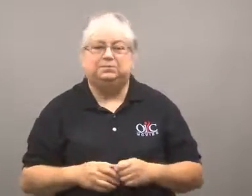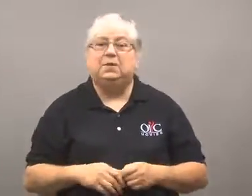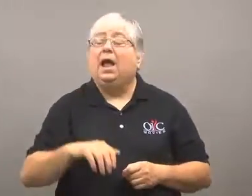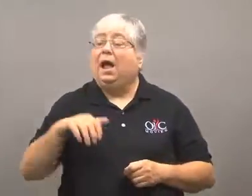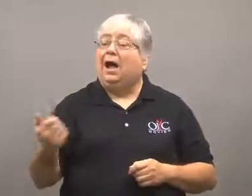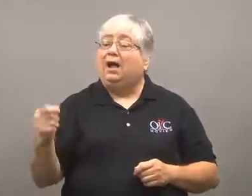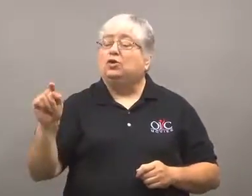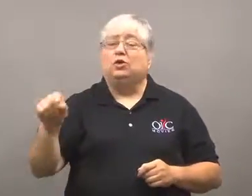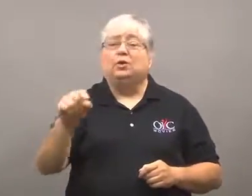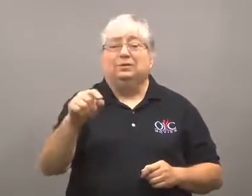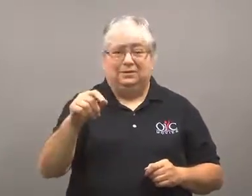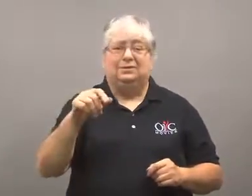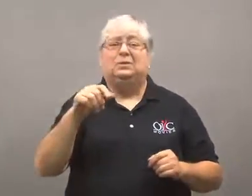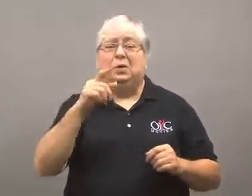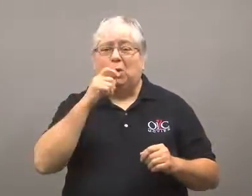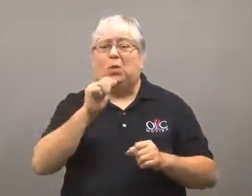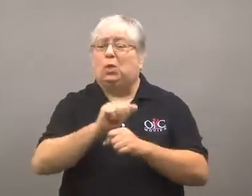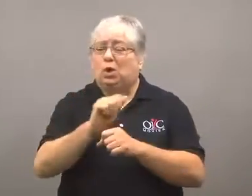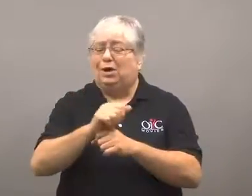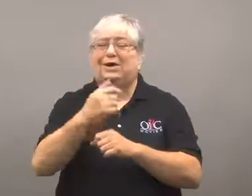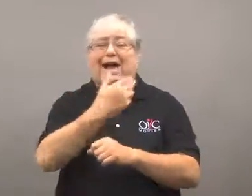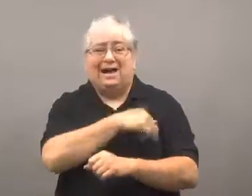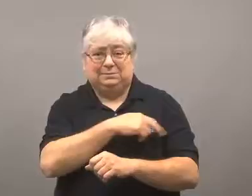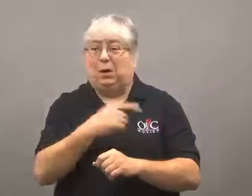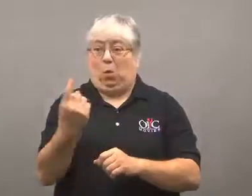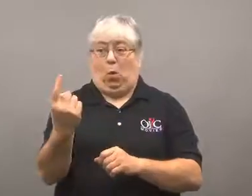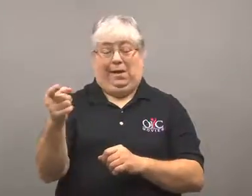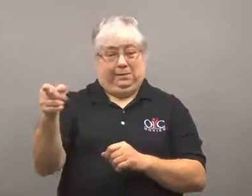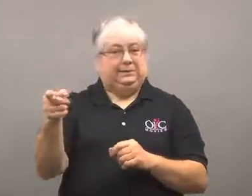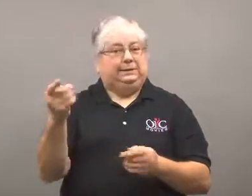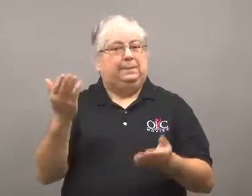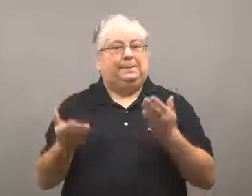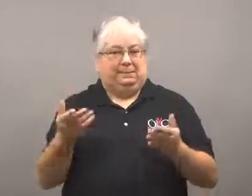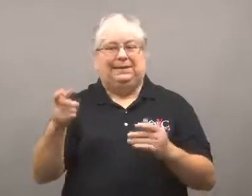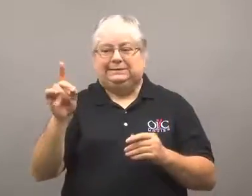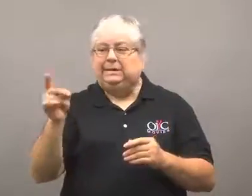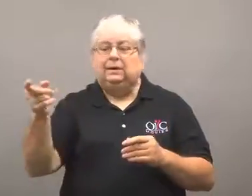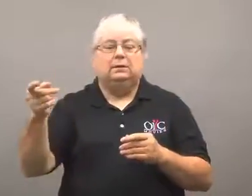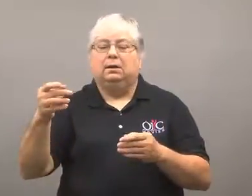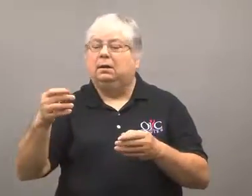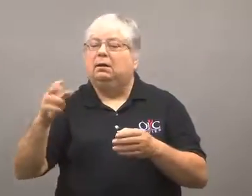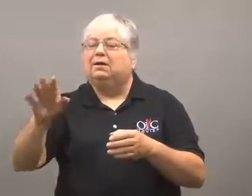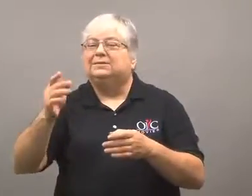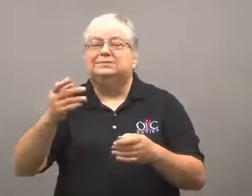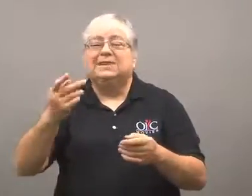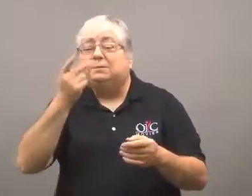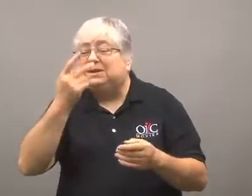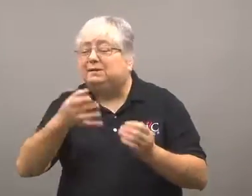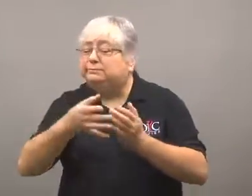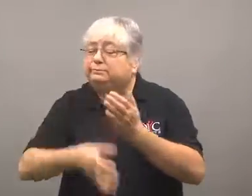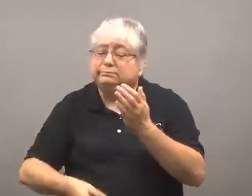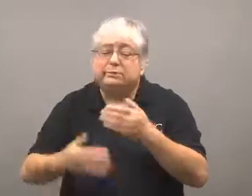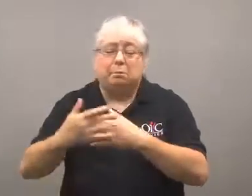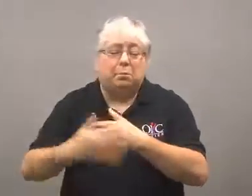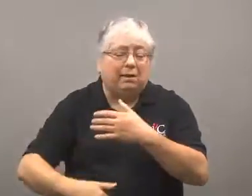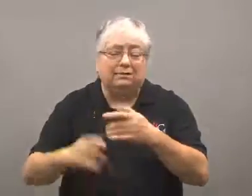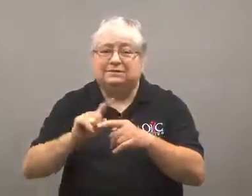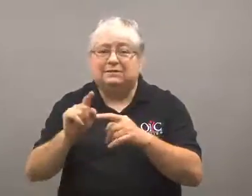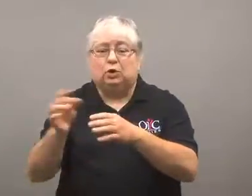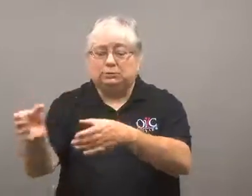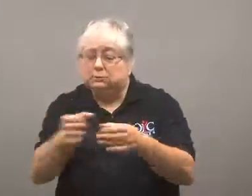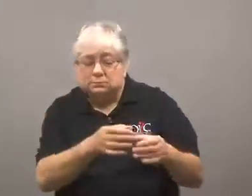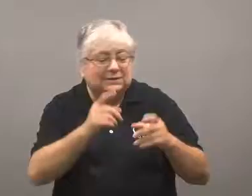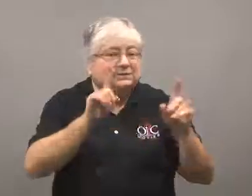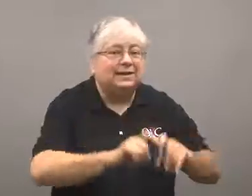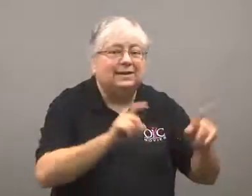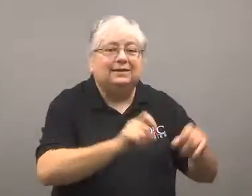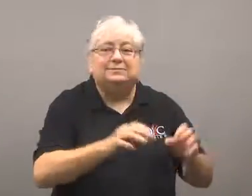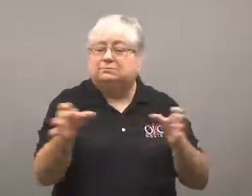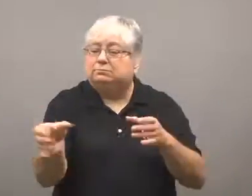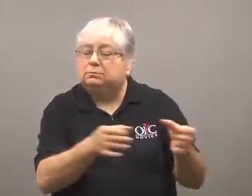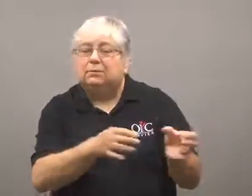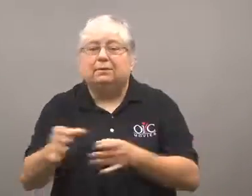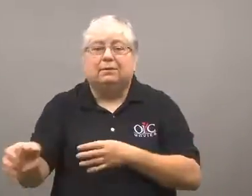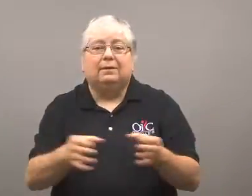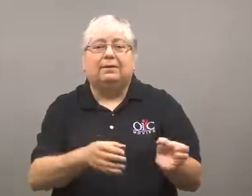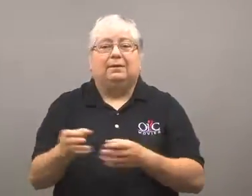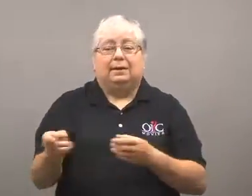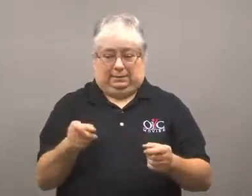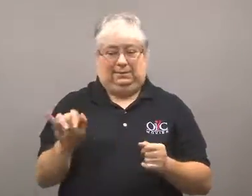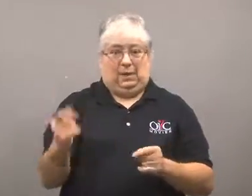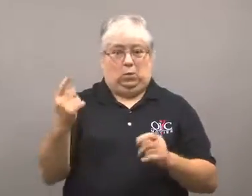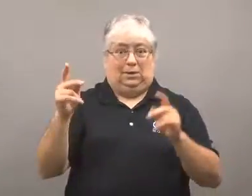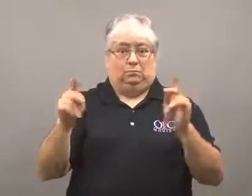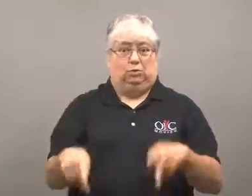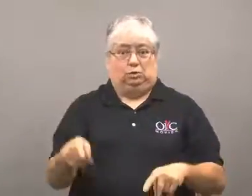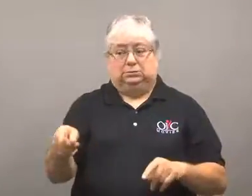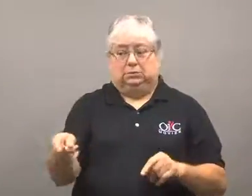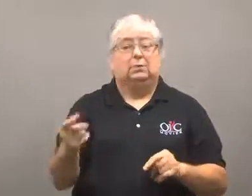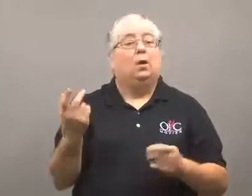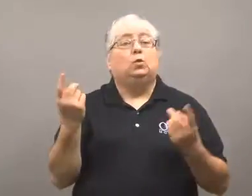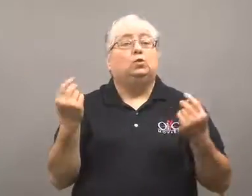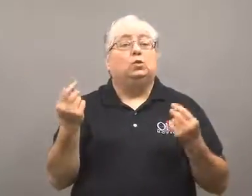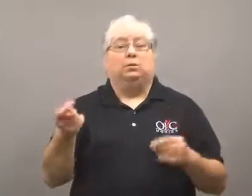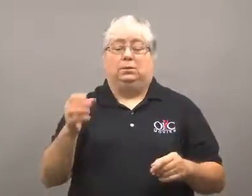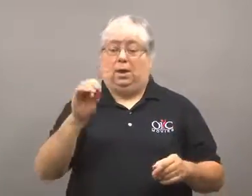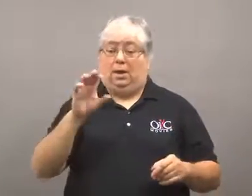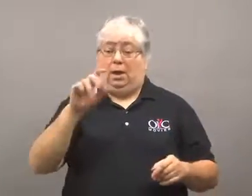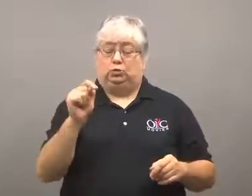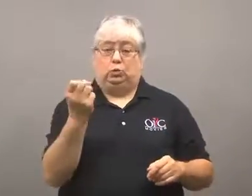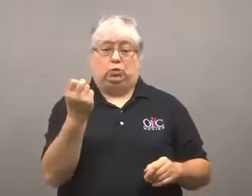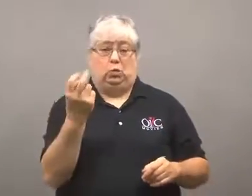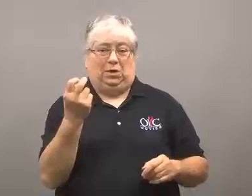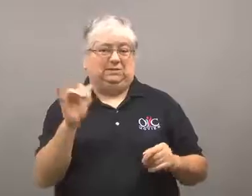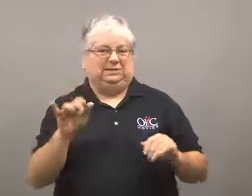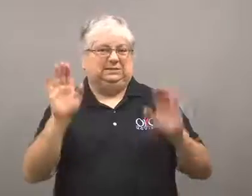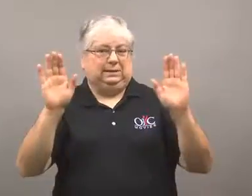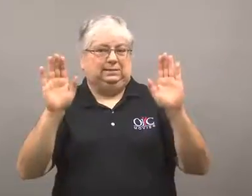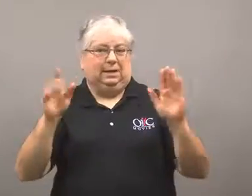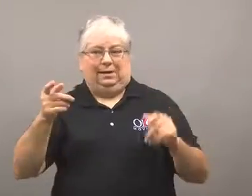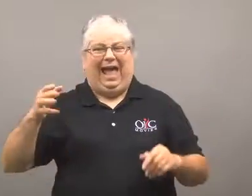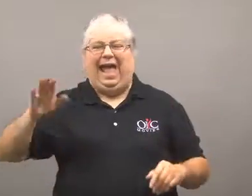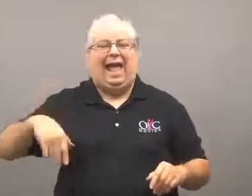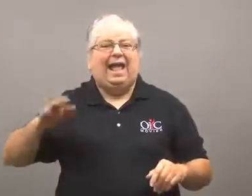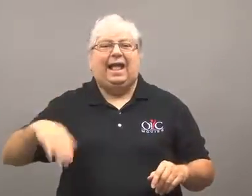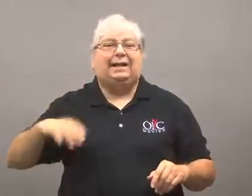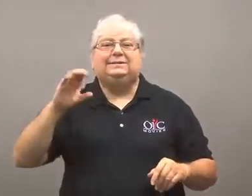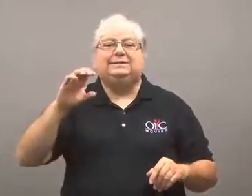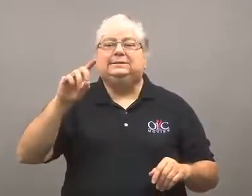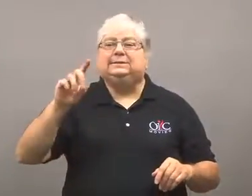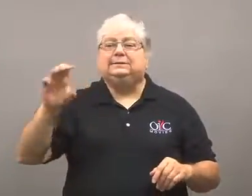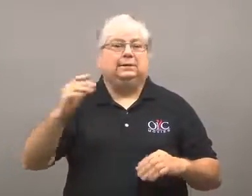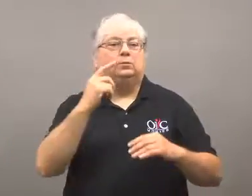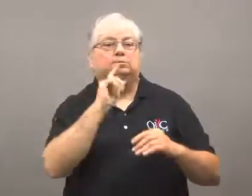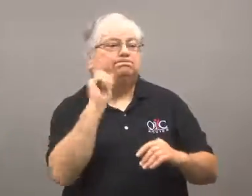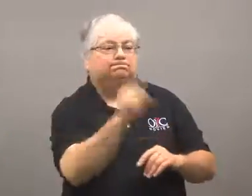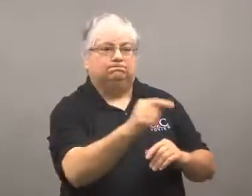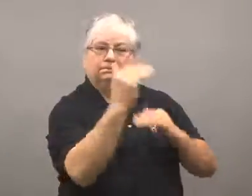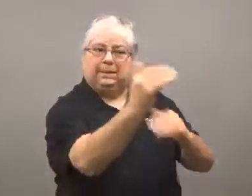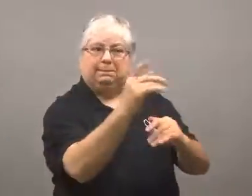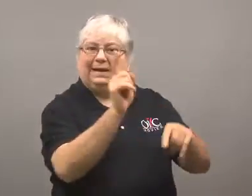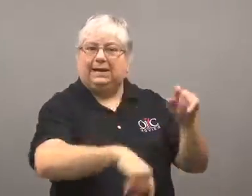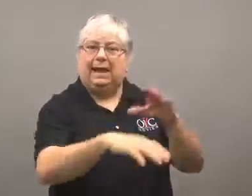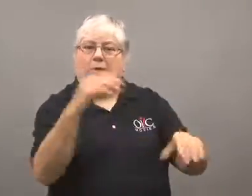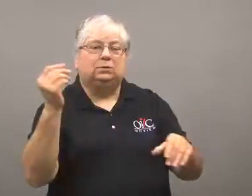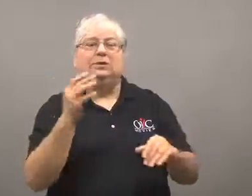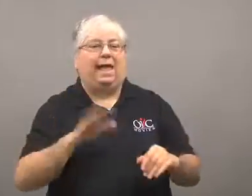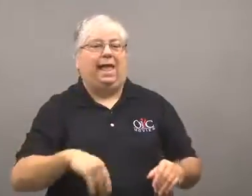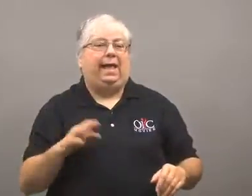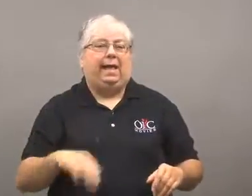There was a person at the hospital who may have handled bodily fluids for testing.